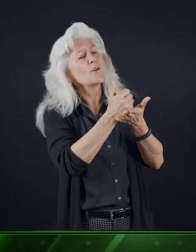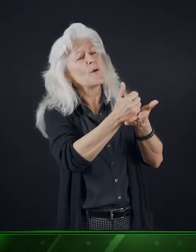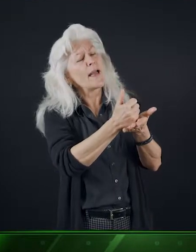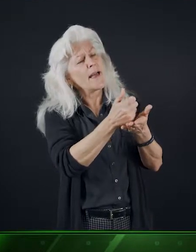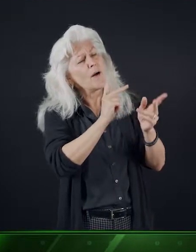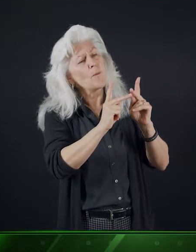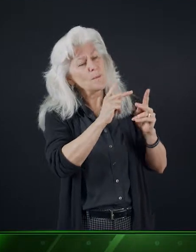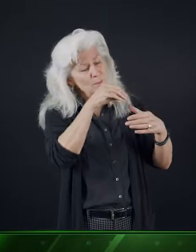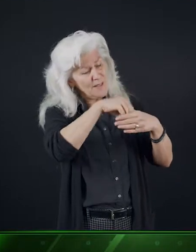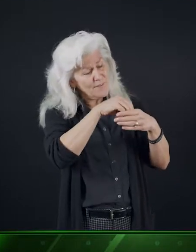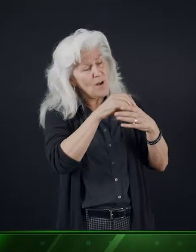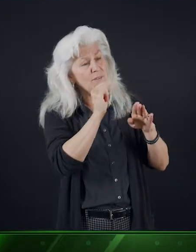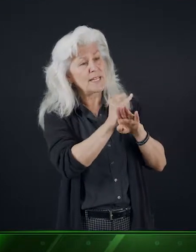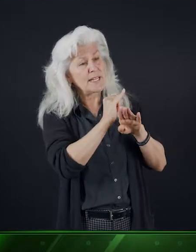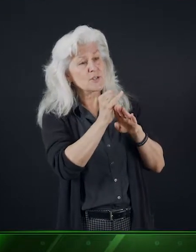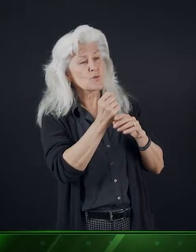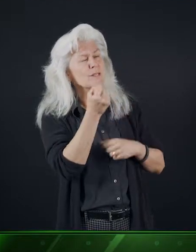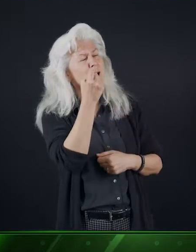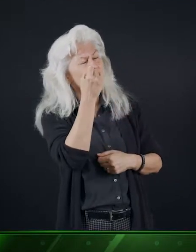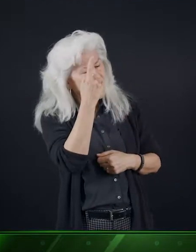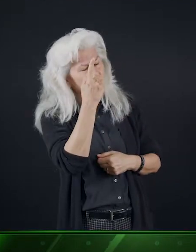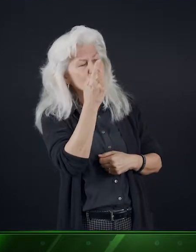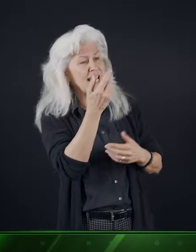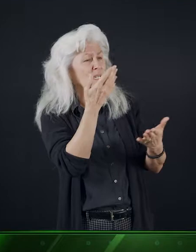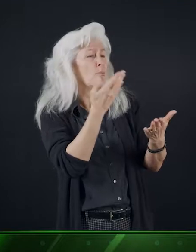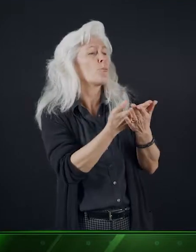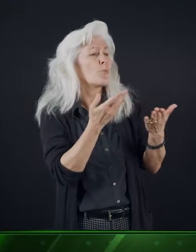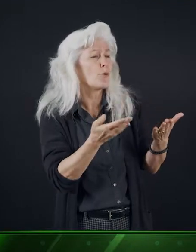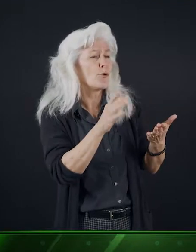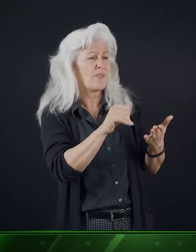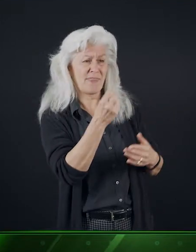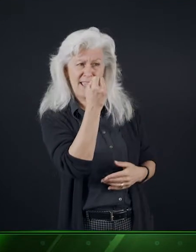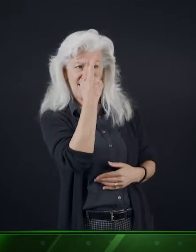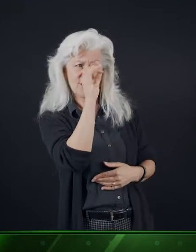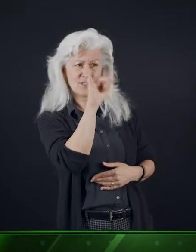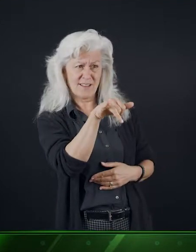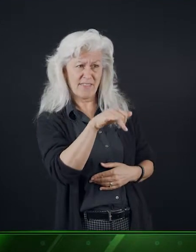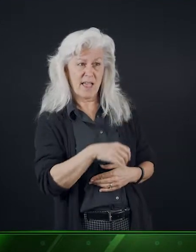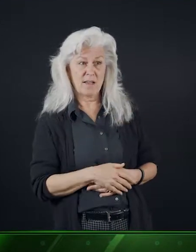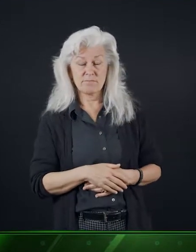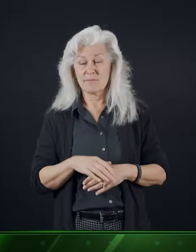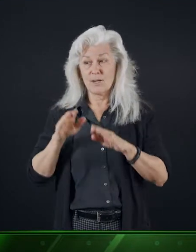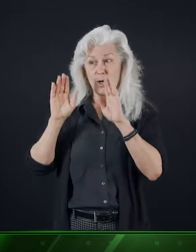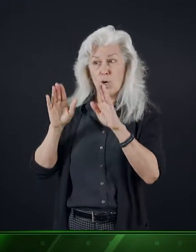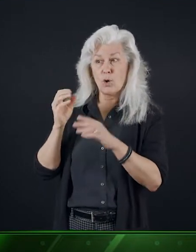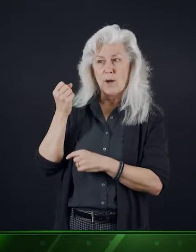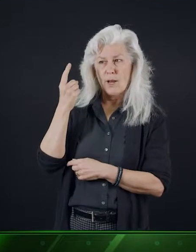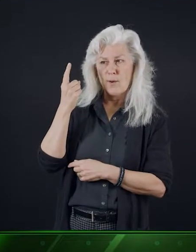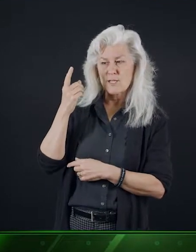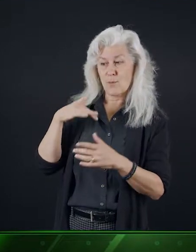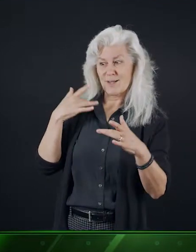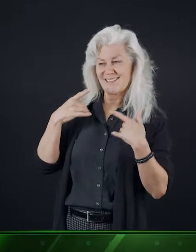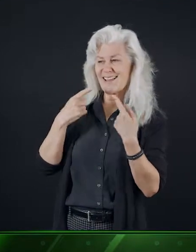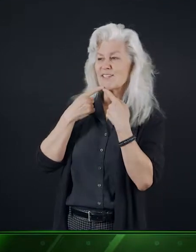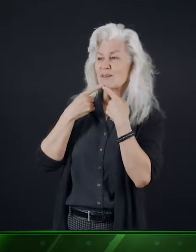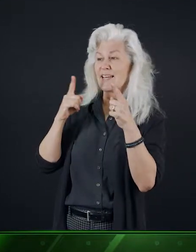and "prove out" their own knowledge, so to speak? Great question. Today we're also excited to announce that later this month